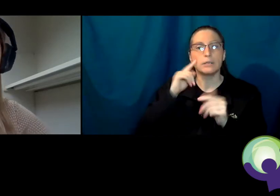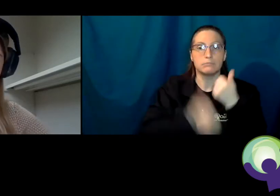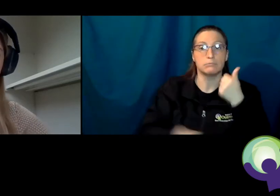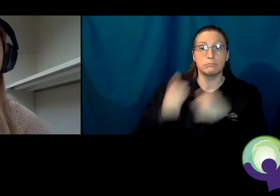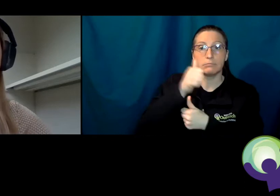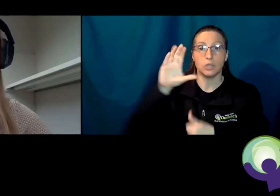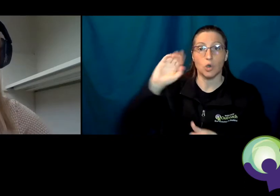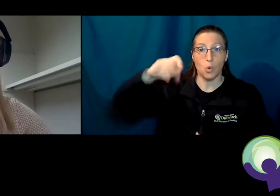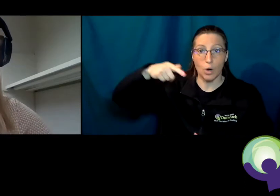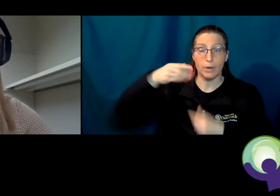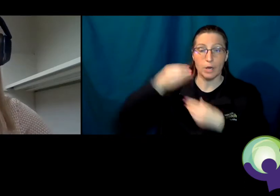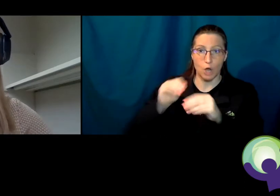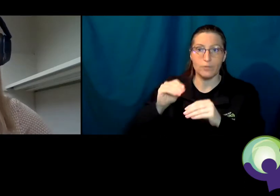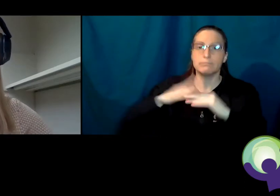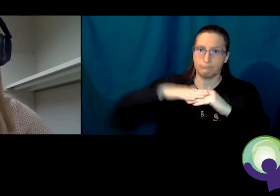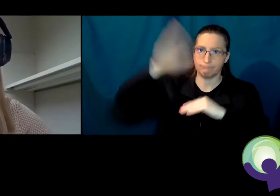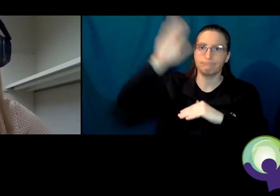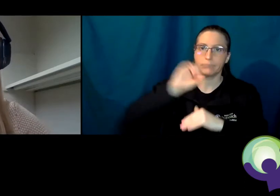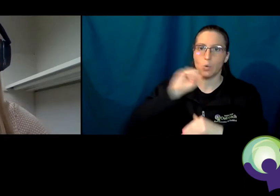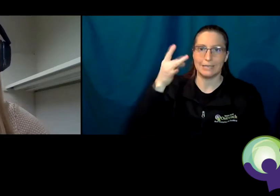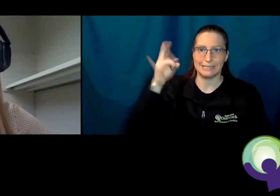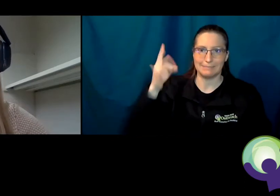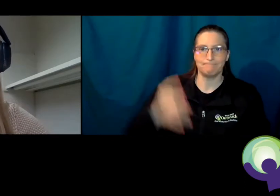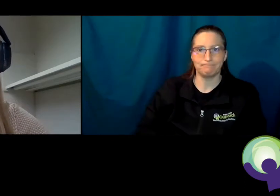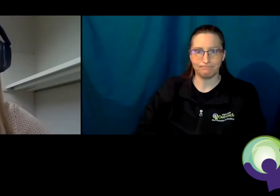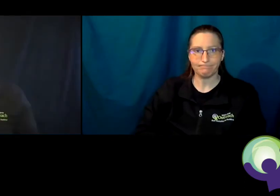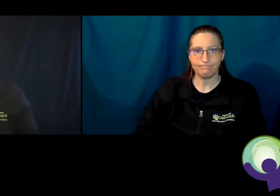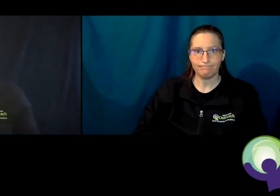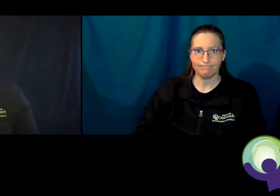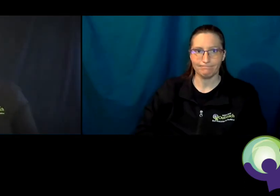we typically hire 18 and older.